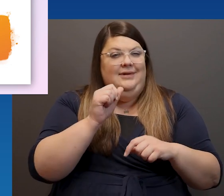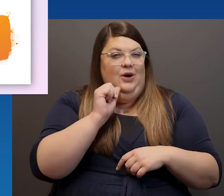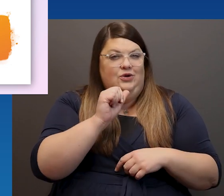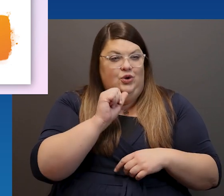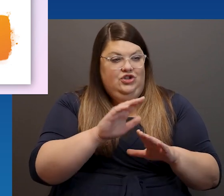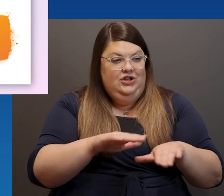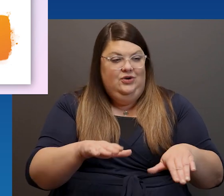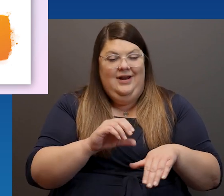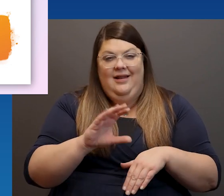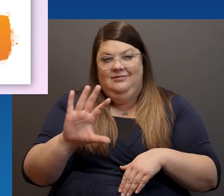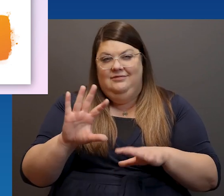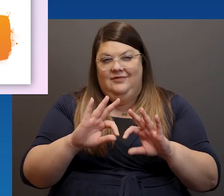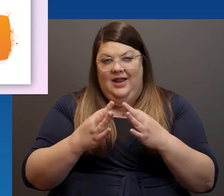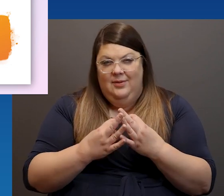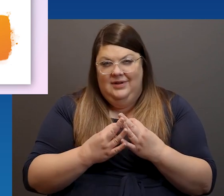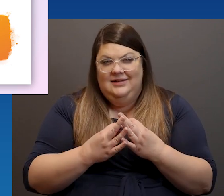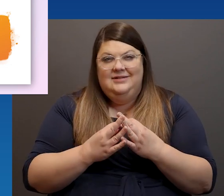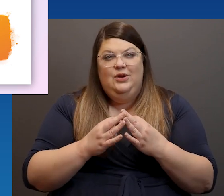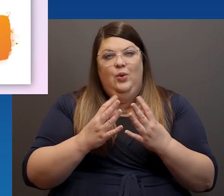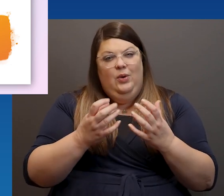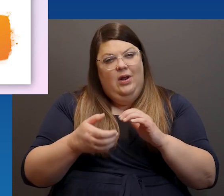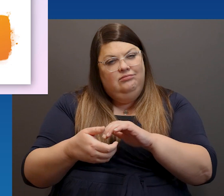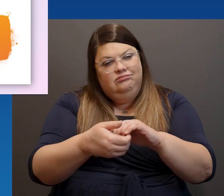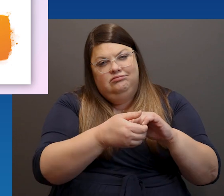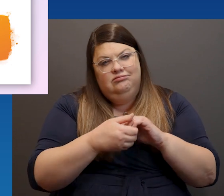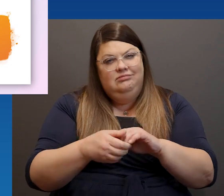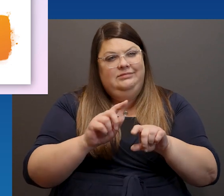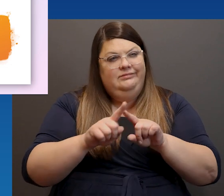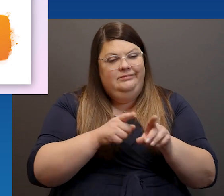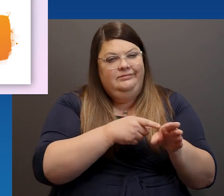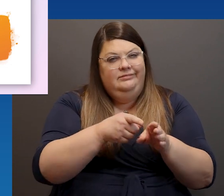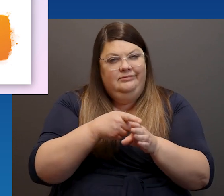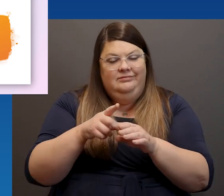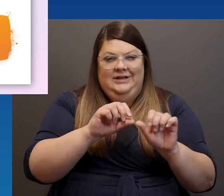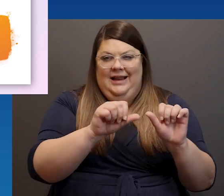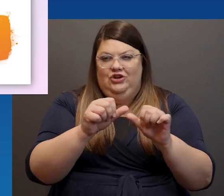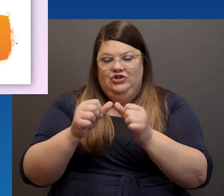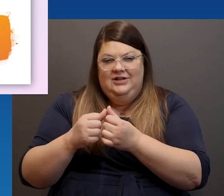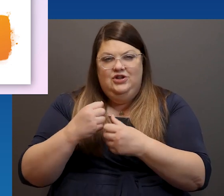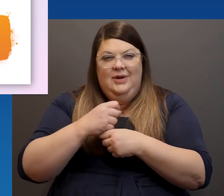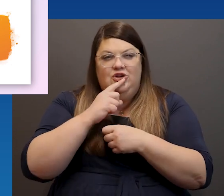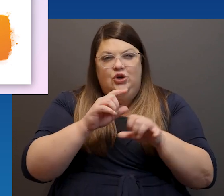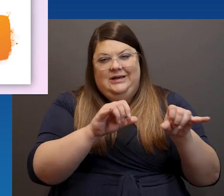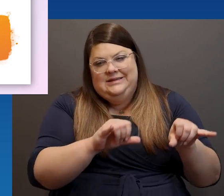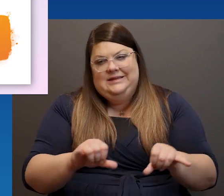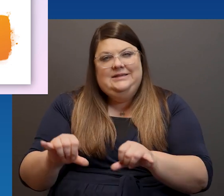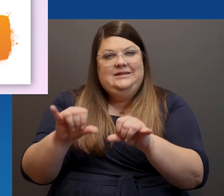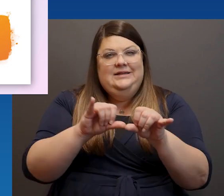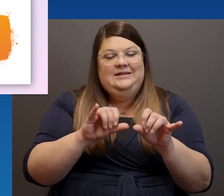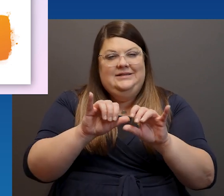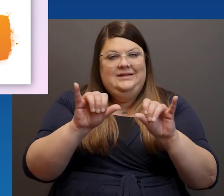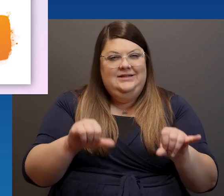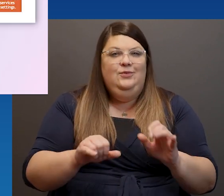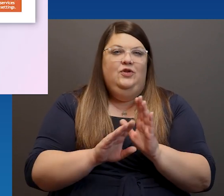Our mission is to collaborate across disciplines and agencies to ensure we build a consistent system for developing our personnel.